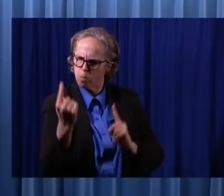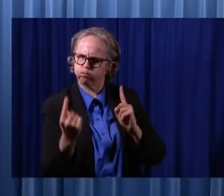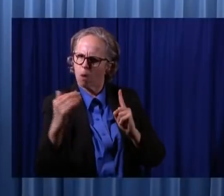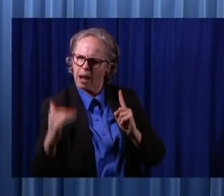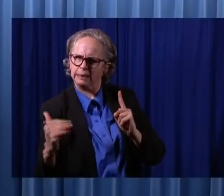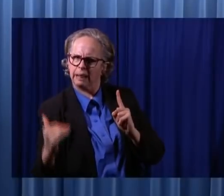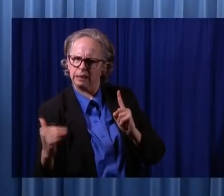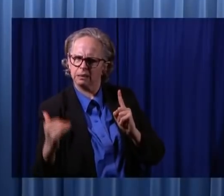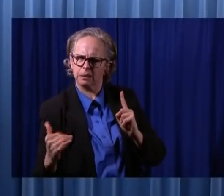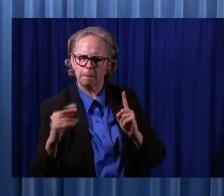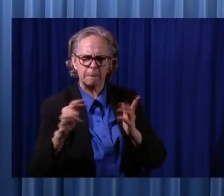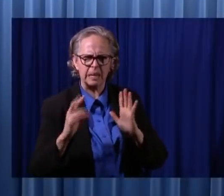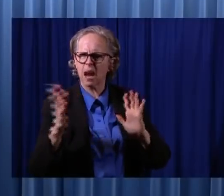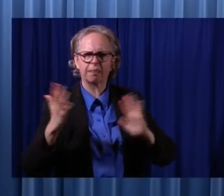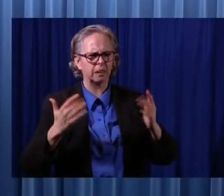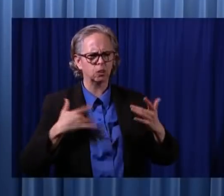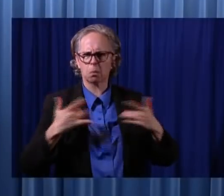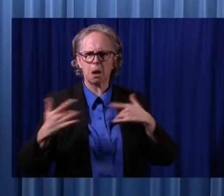ALARMING, BASICALLY WHAT WE ARE